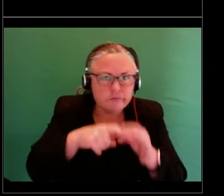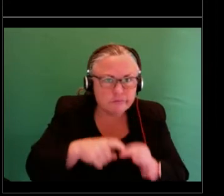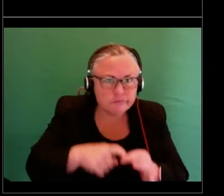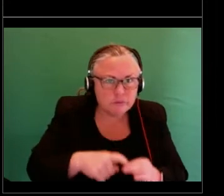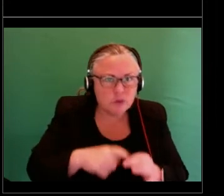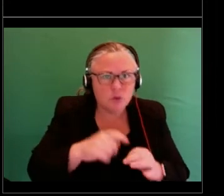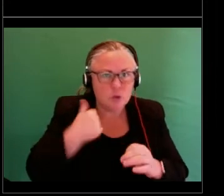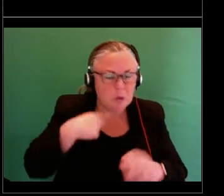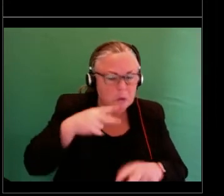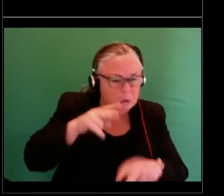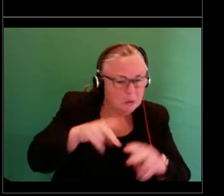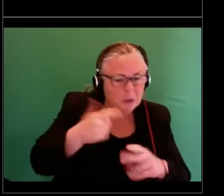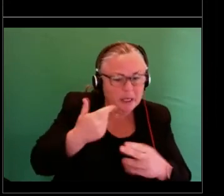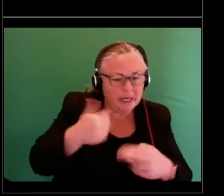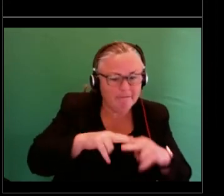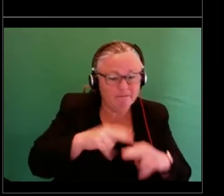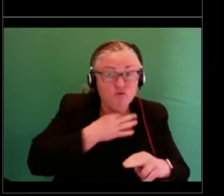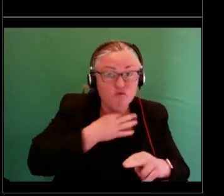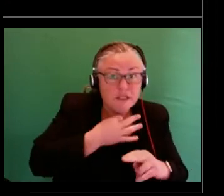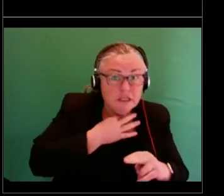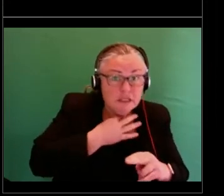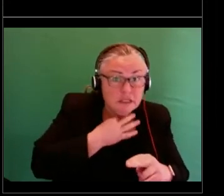Some practical tips for your clients when you're referring.